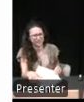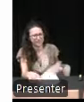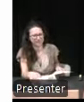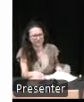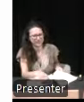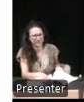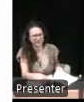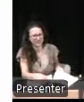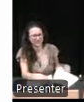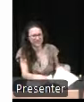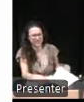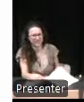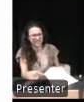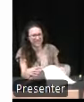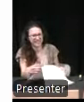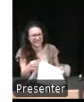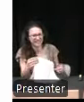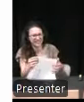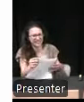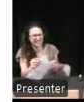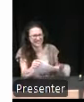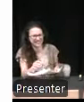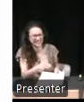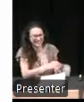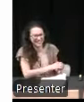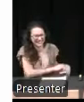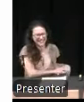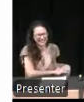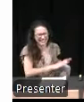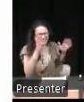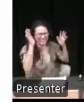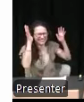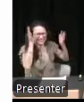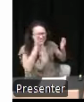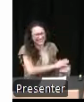that are still here a round of applause for our guest speakers today and those that are